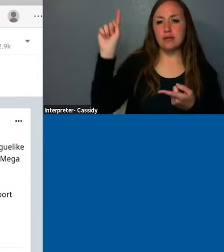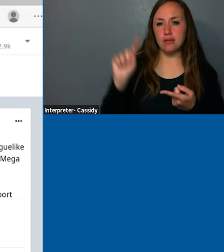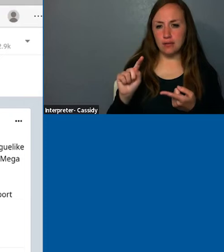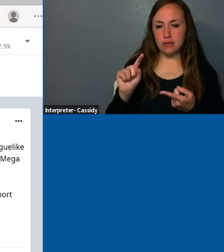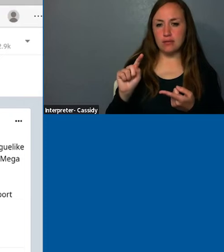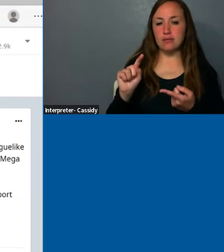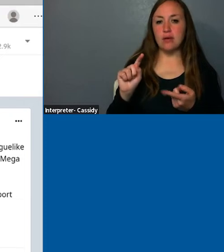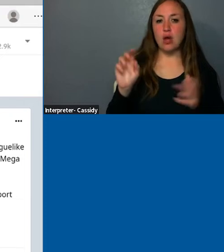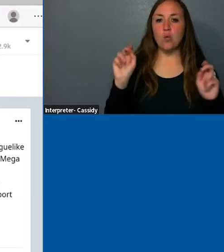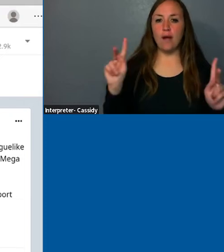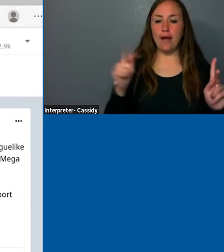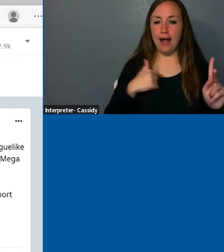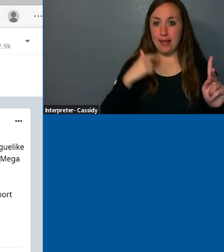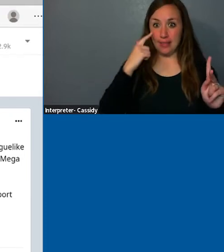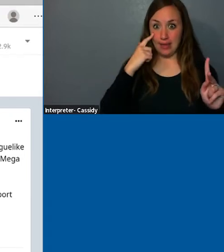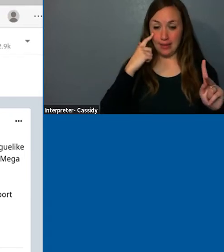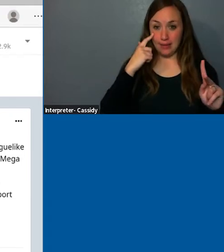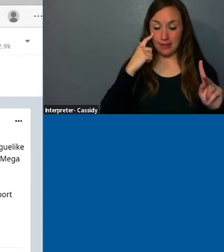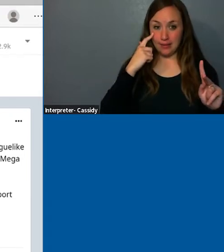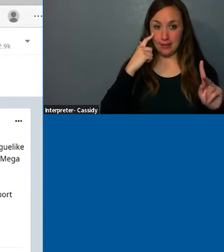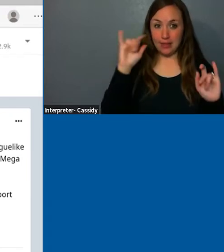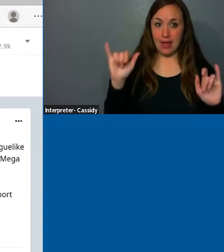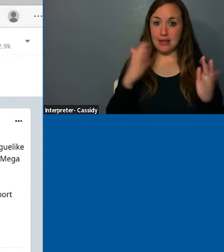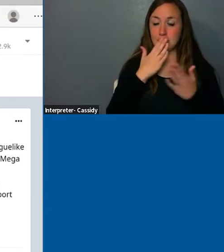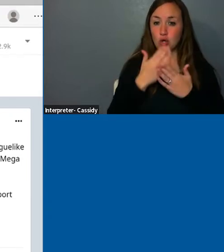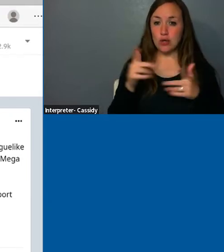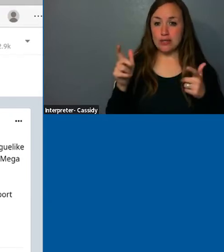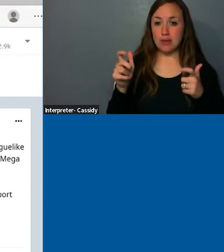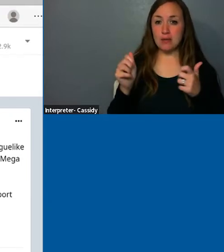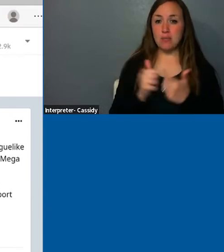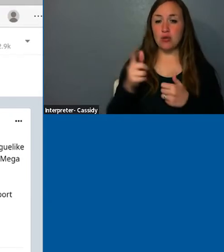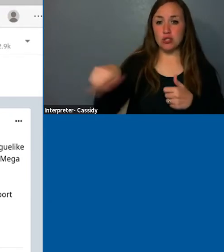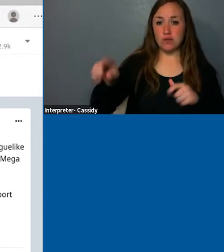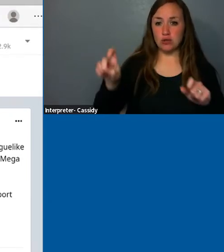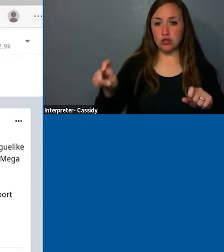[Sam] And I think that's a pretty good speed that everyone should be able to keep up with.